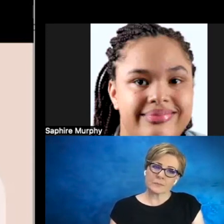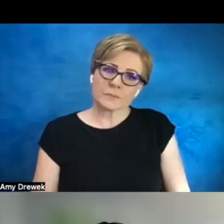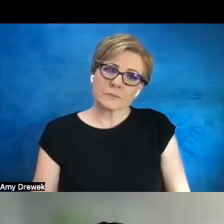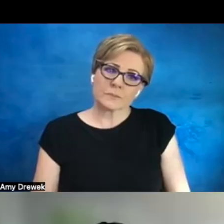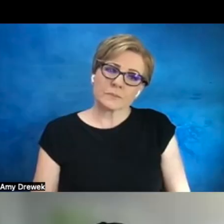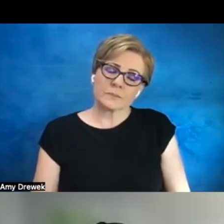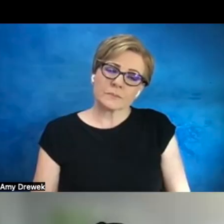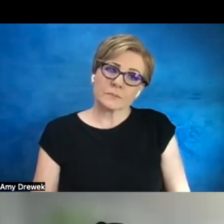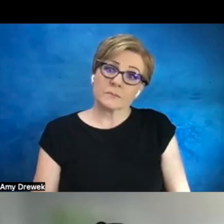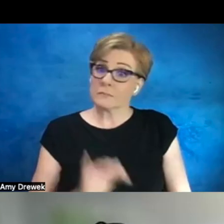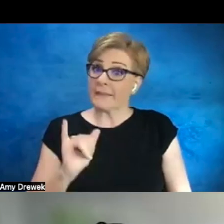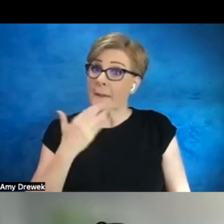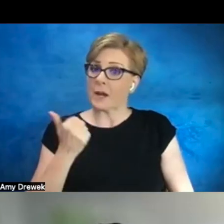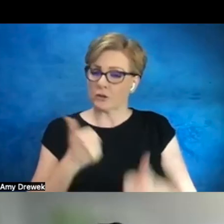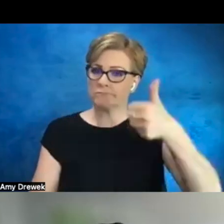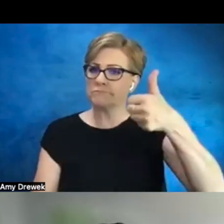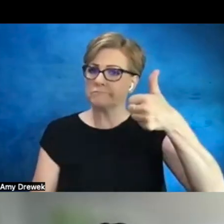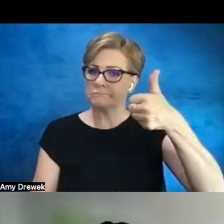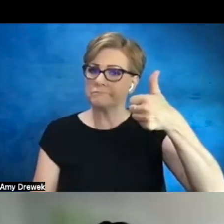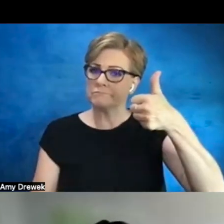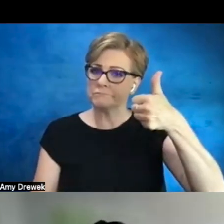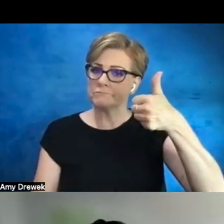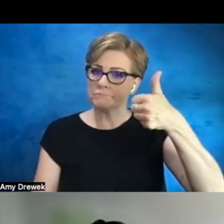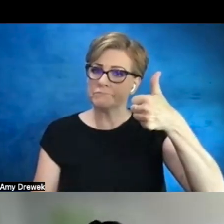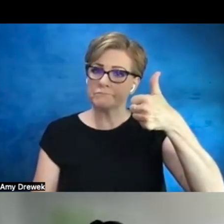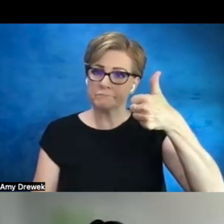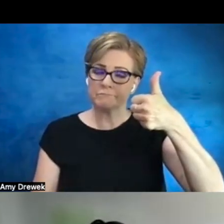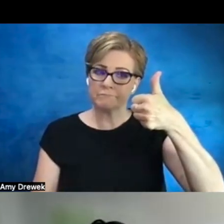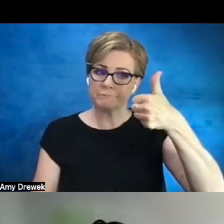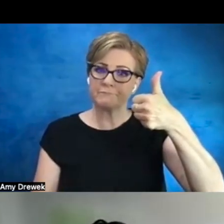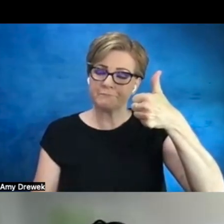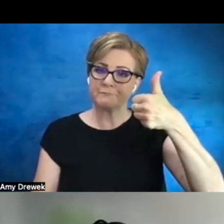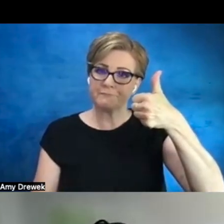Is that way better? GABI: That is way better. This is Gabi.